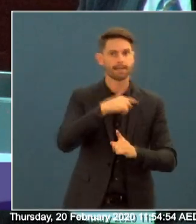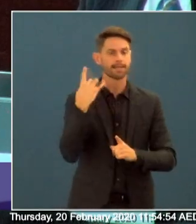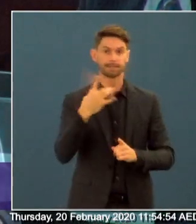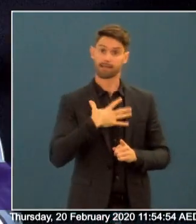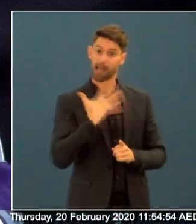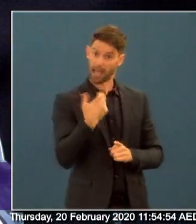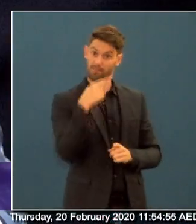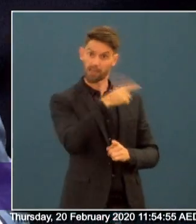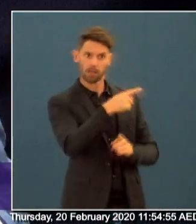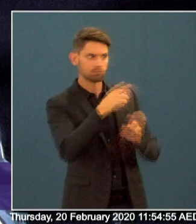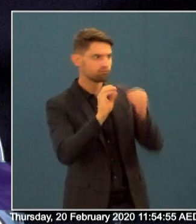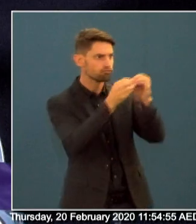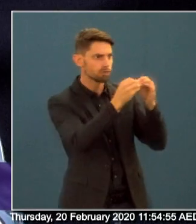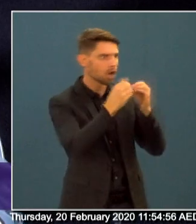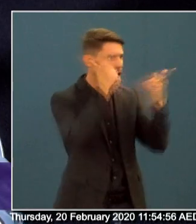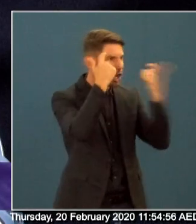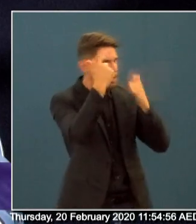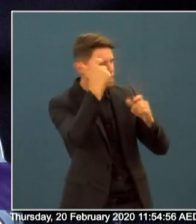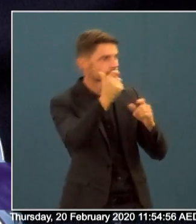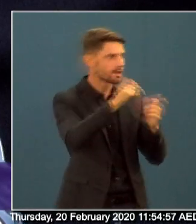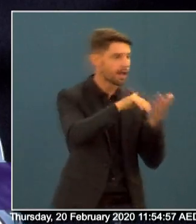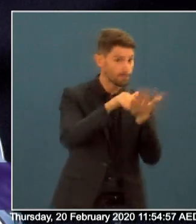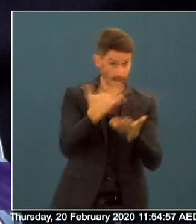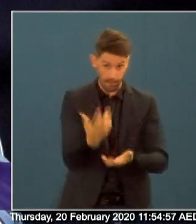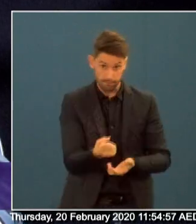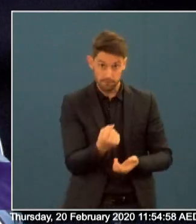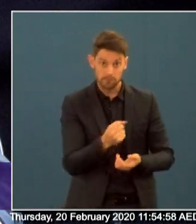My knowledge of the education sector is limited,